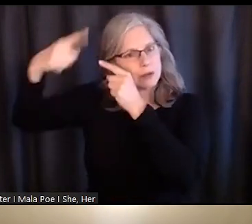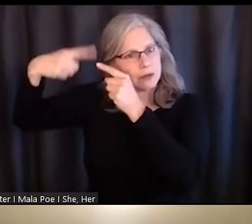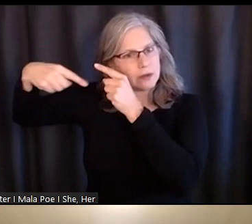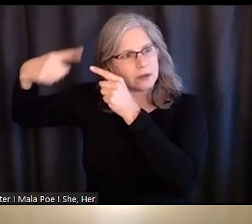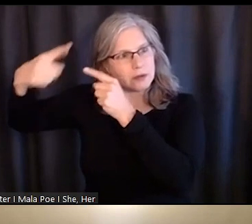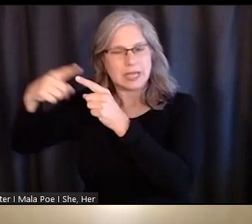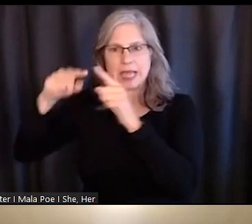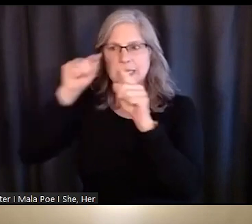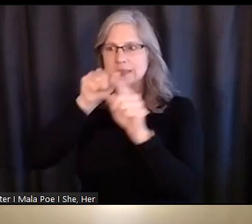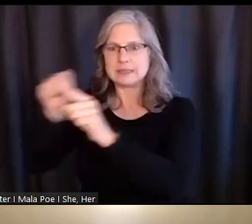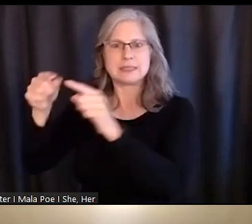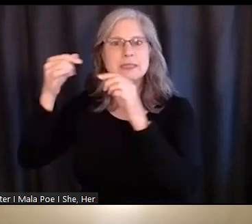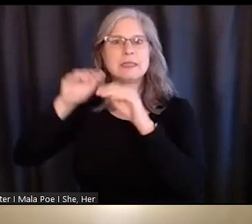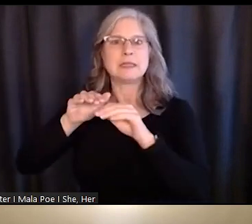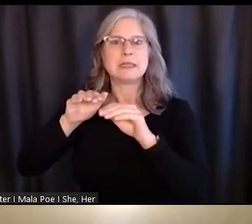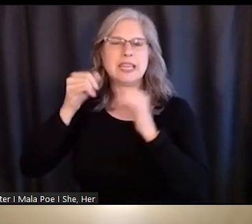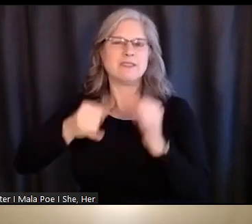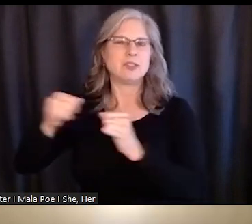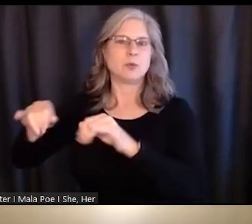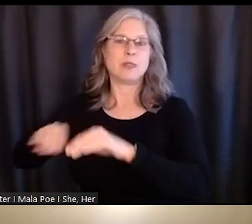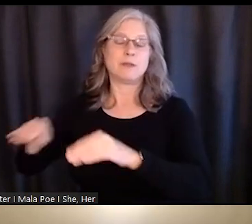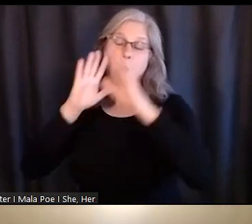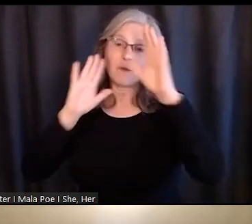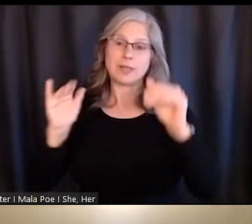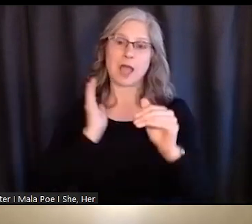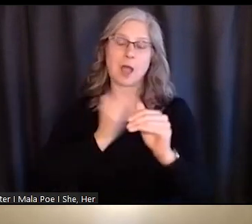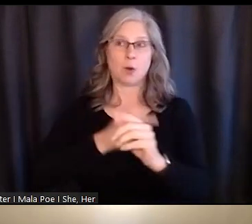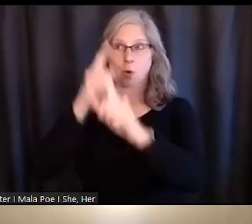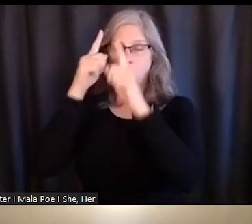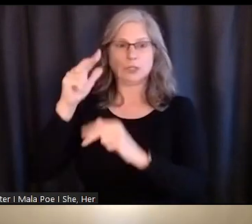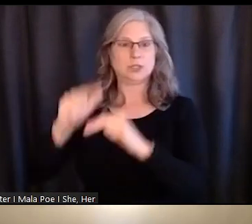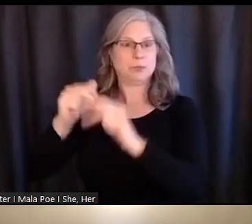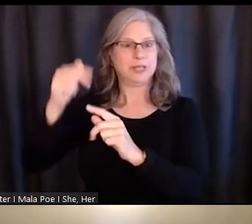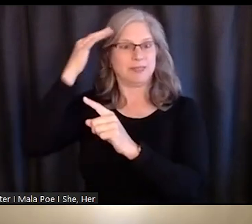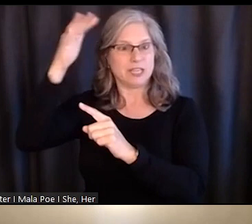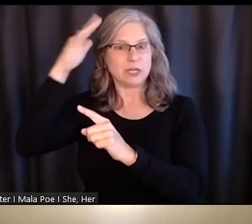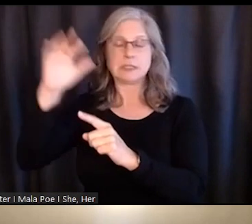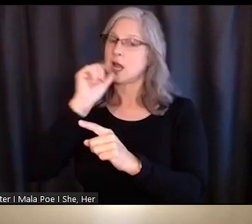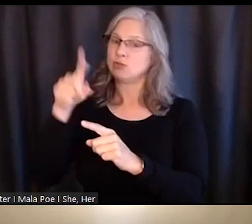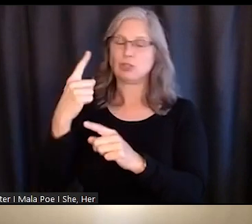So we should be building theories, or hopefully the goal is not to just build theories of the average child or the average person,